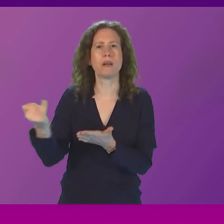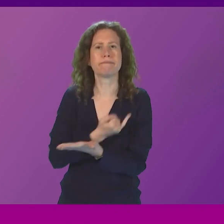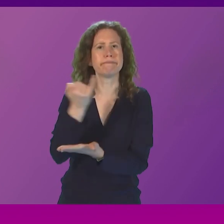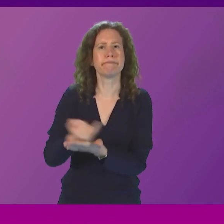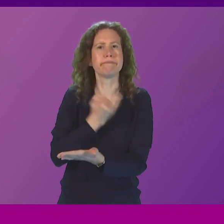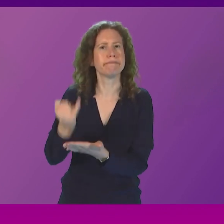Why will he oppose it?